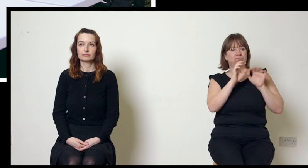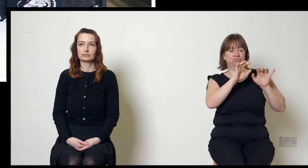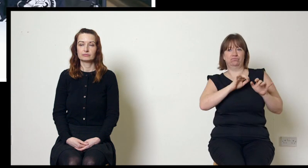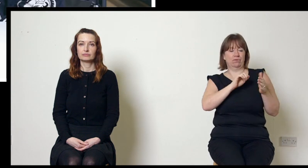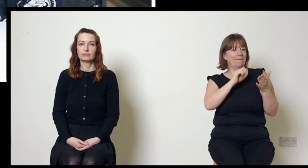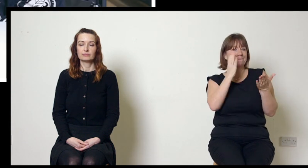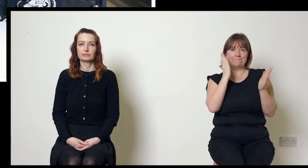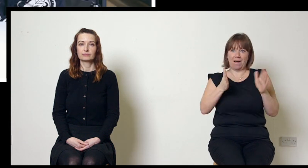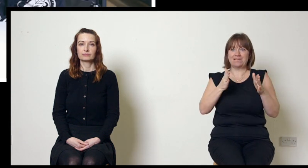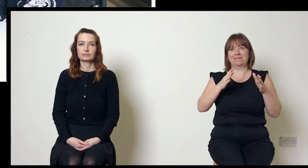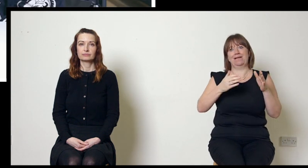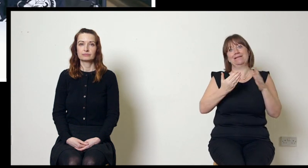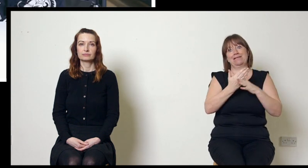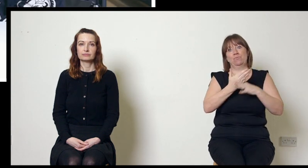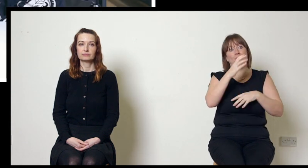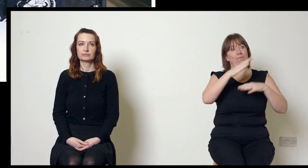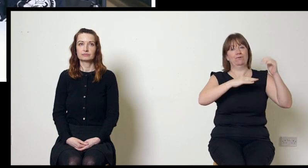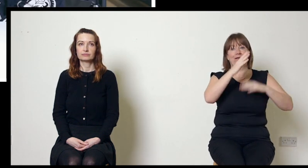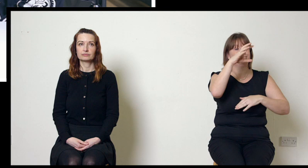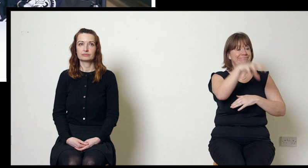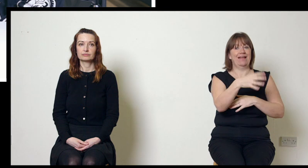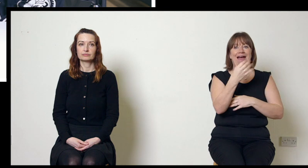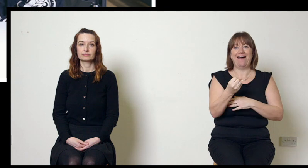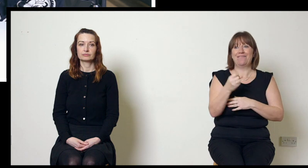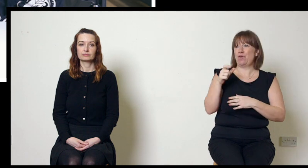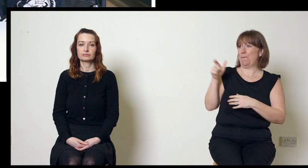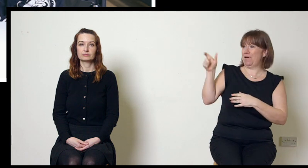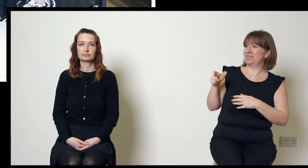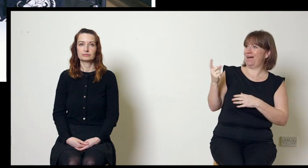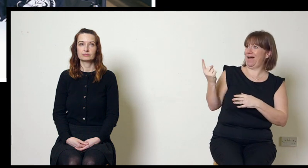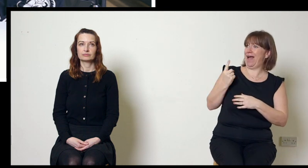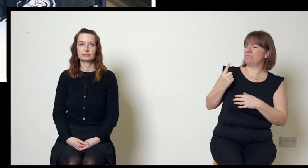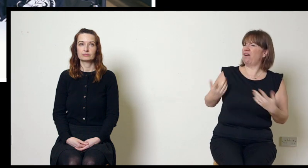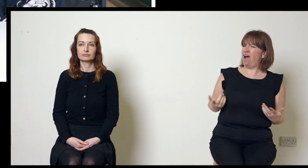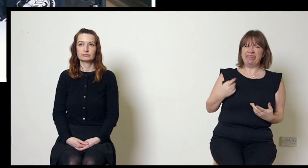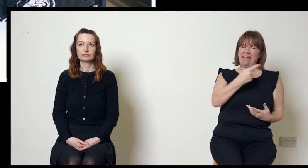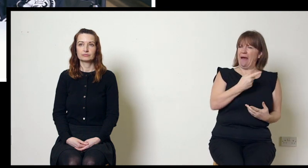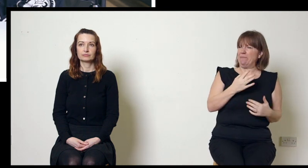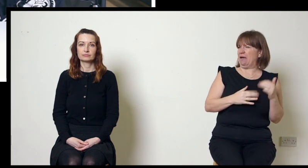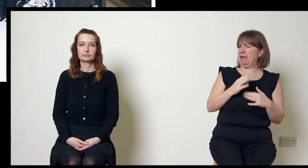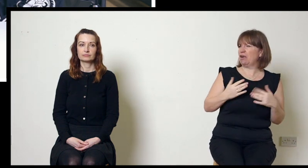in an accessible building and then so we had a regular member of the public that came back to us and went “ that building wasn't accessible”